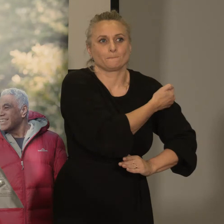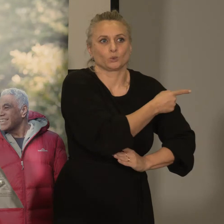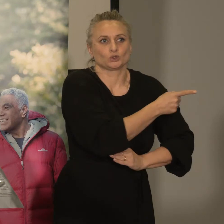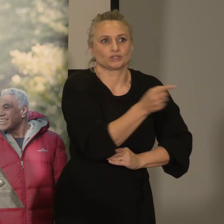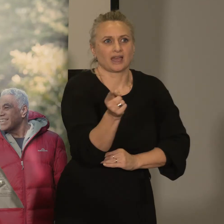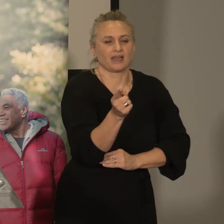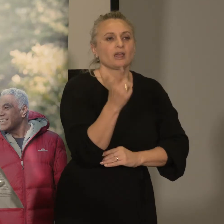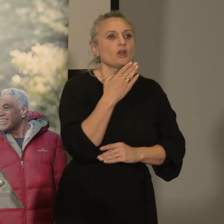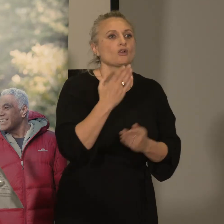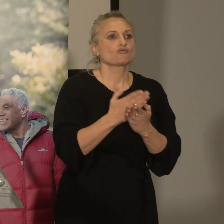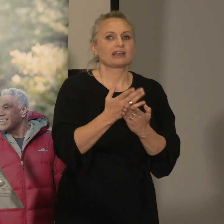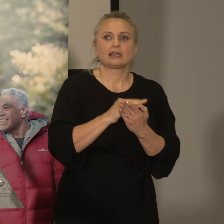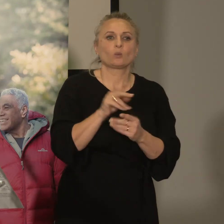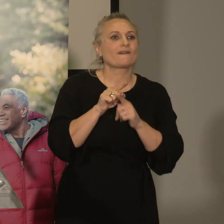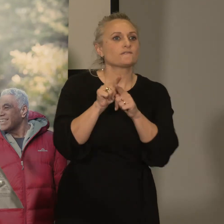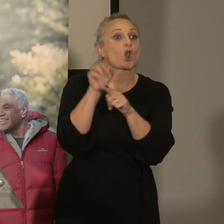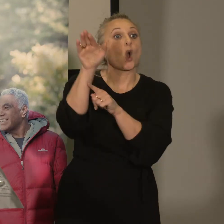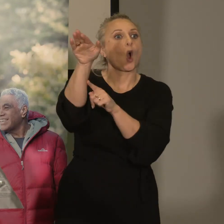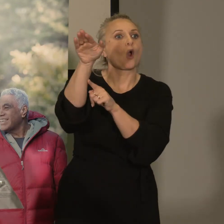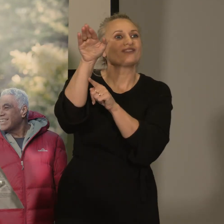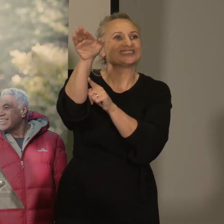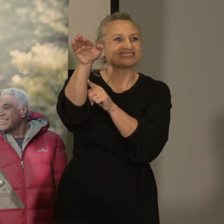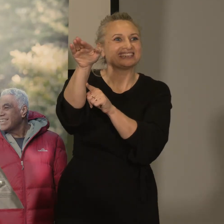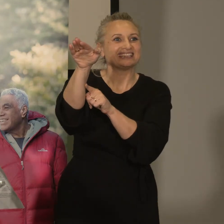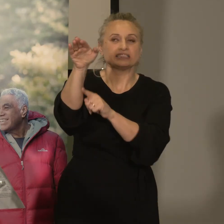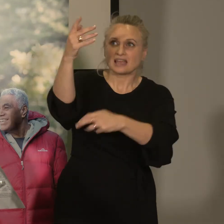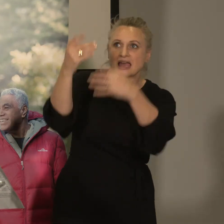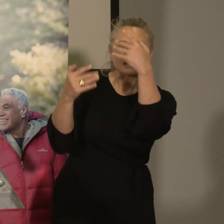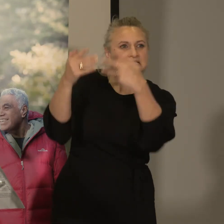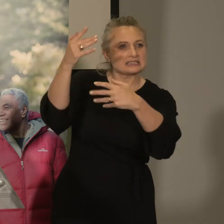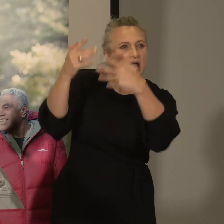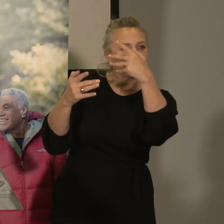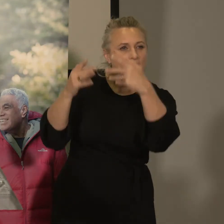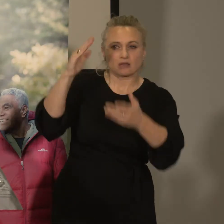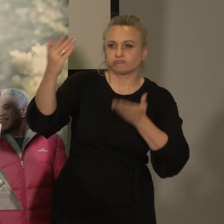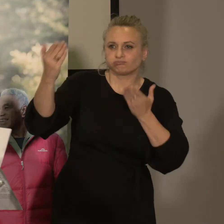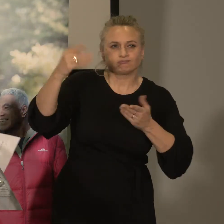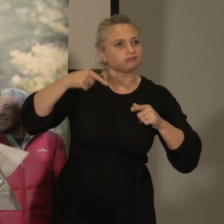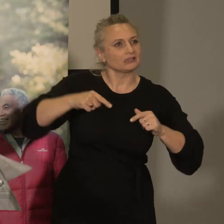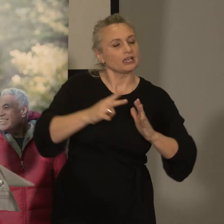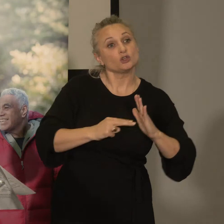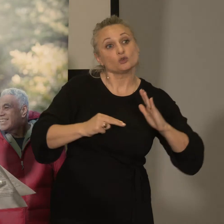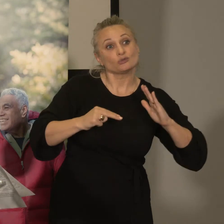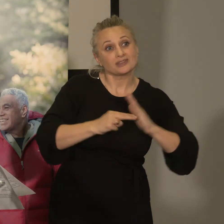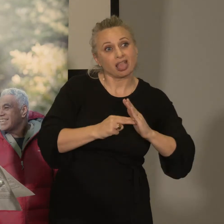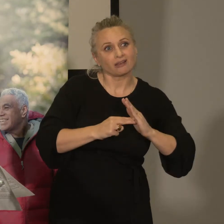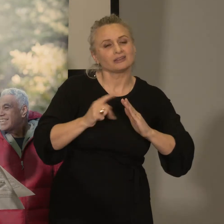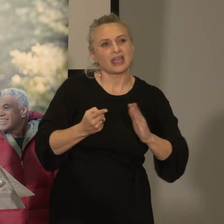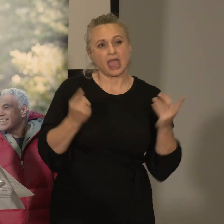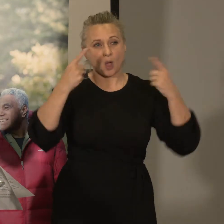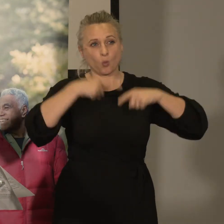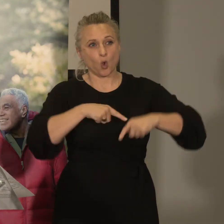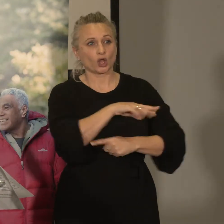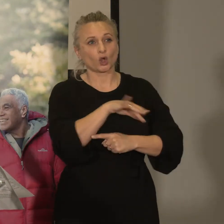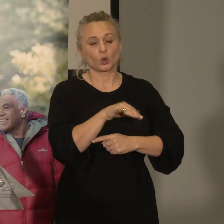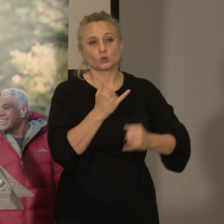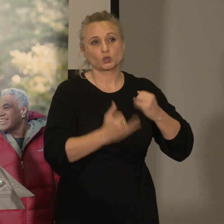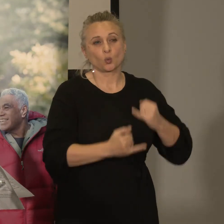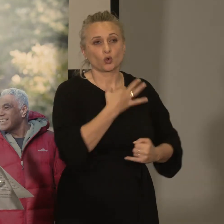where the second boosters have been reserved for those at greatest risk, usually because of an underlying health